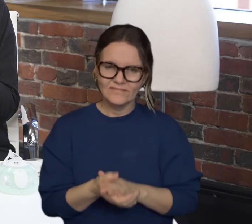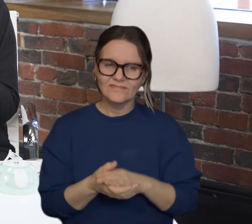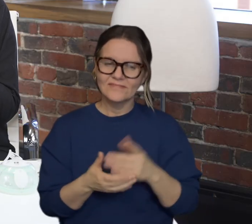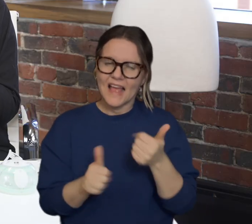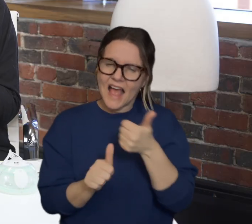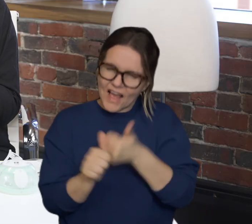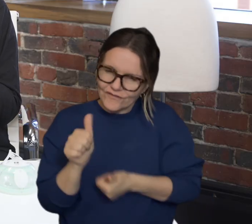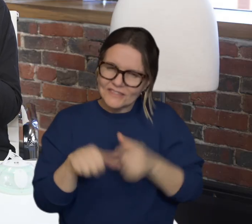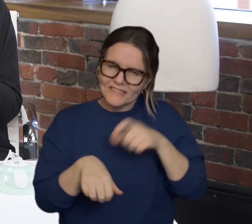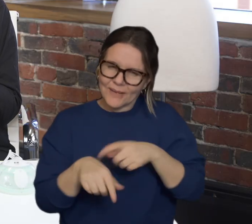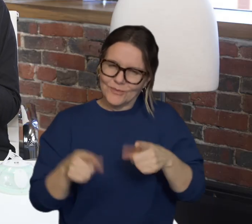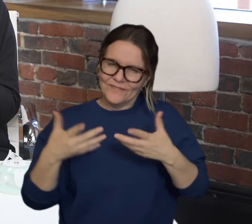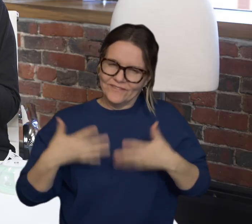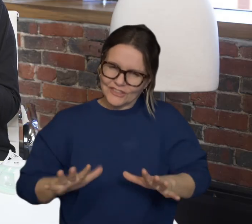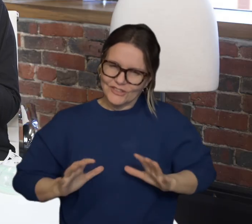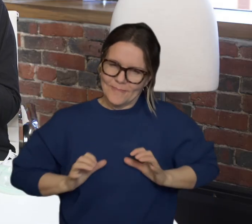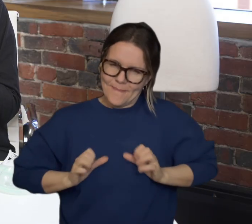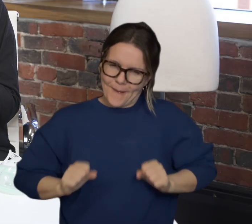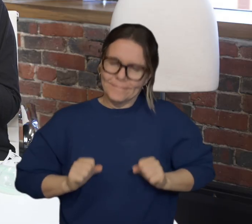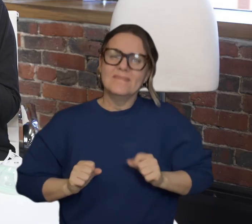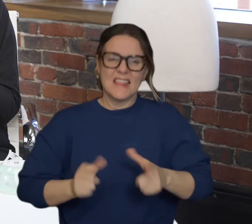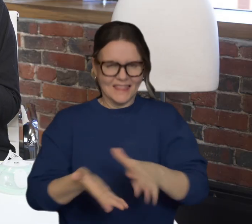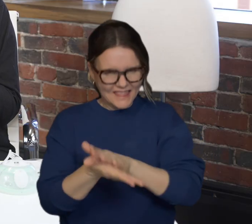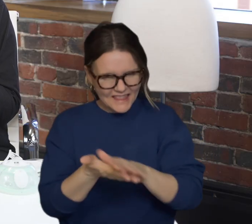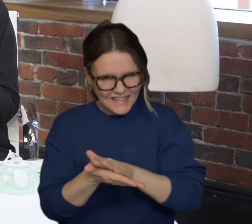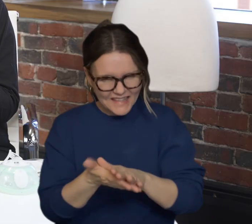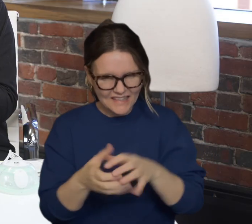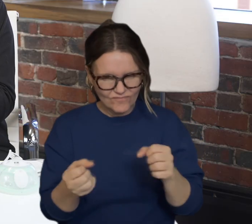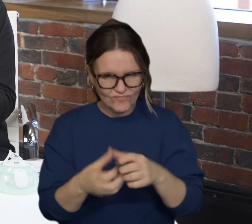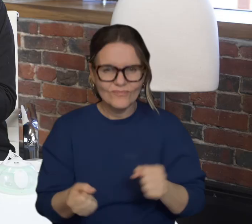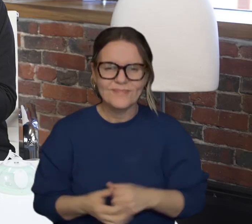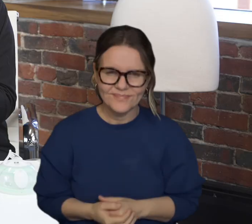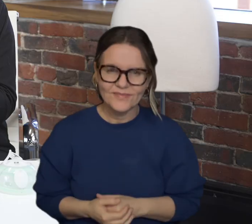which state to clean after every use and sanitize once day